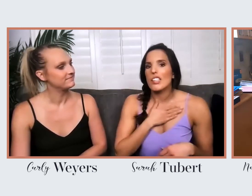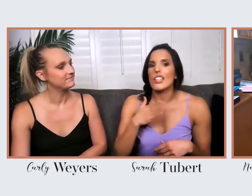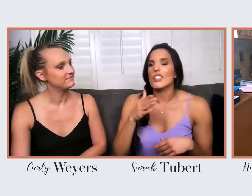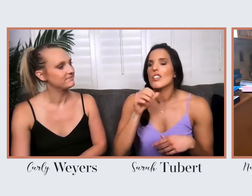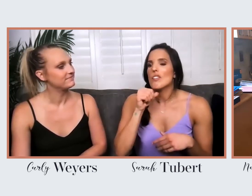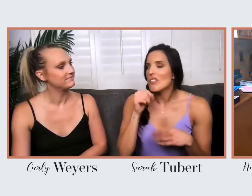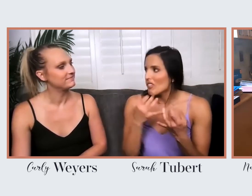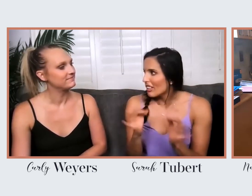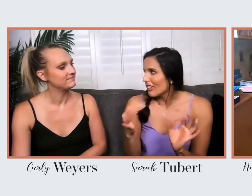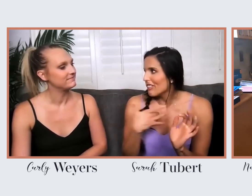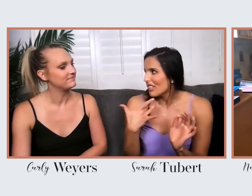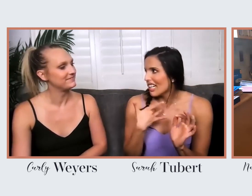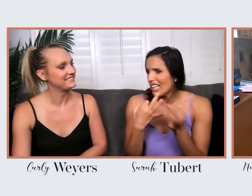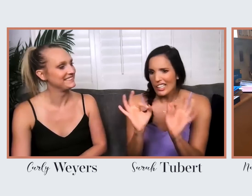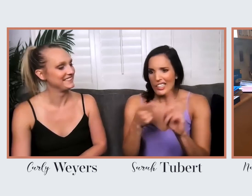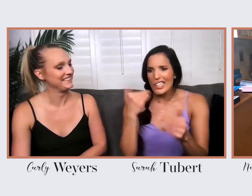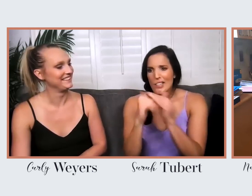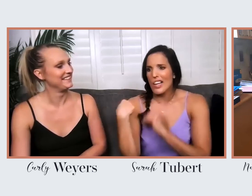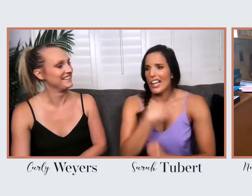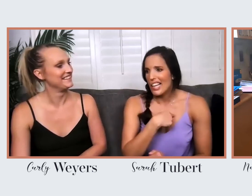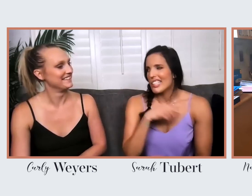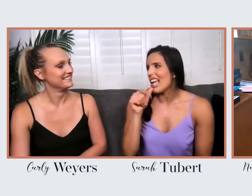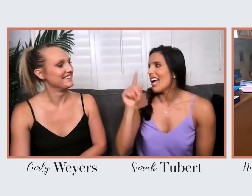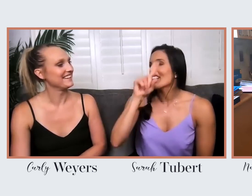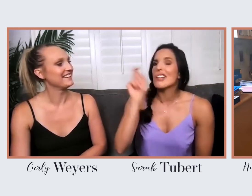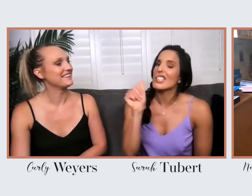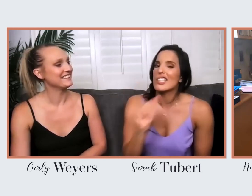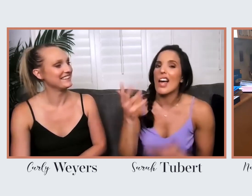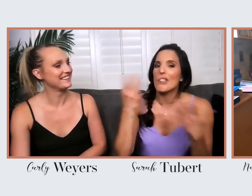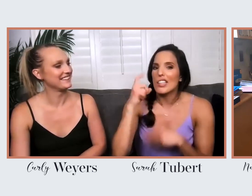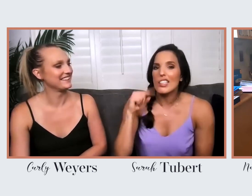please feel free to email us questions@whatthedeaf.com.